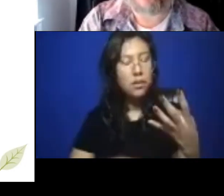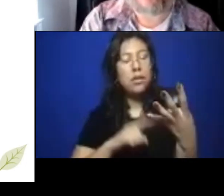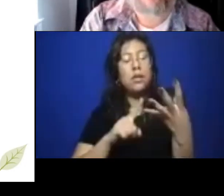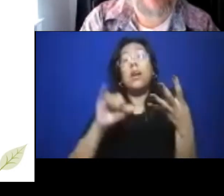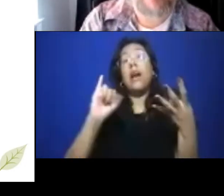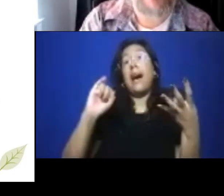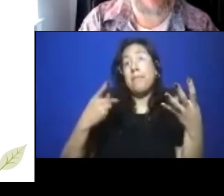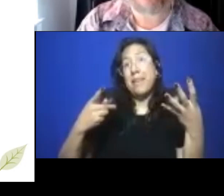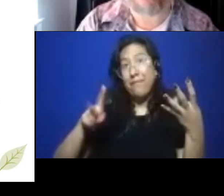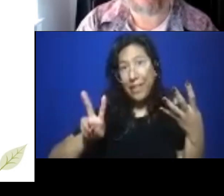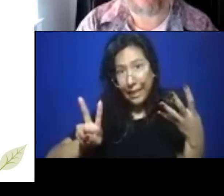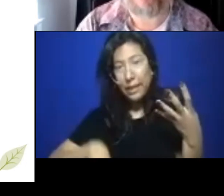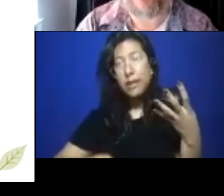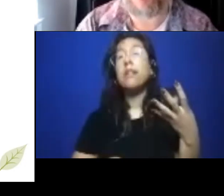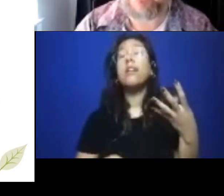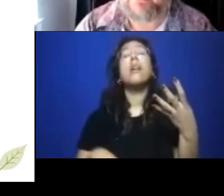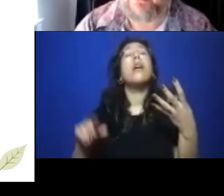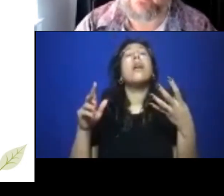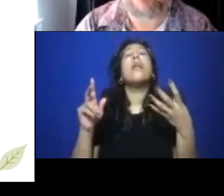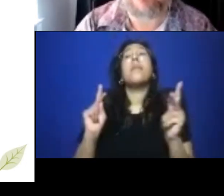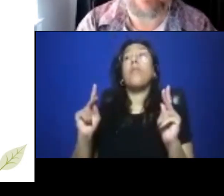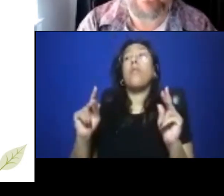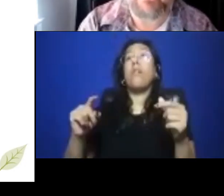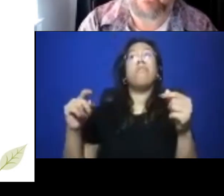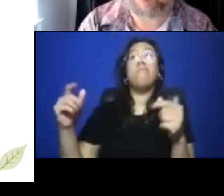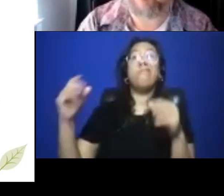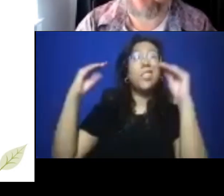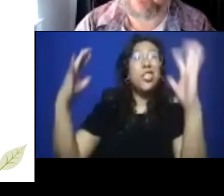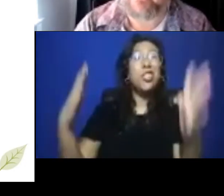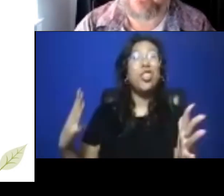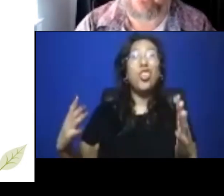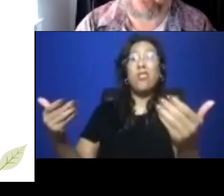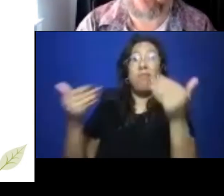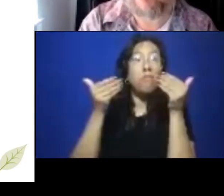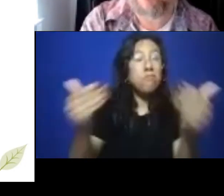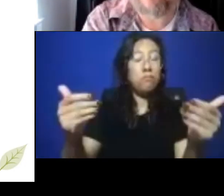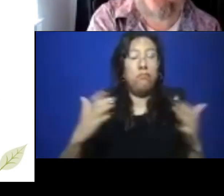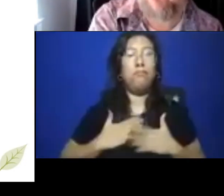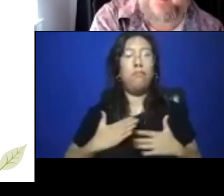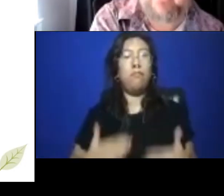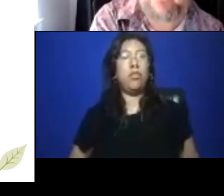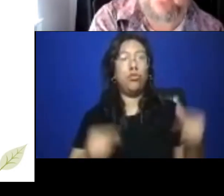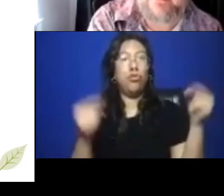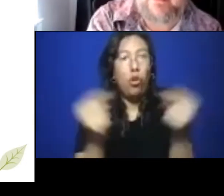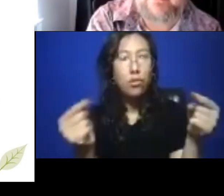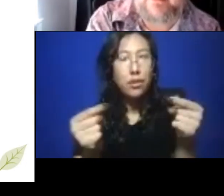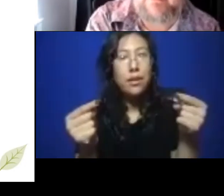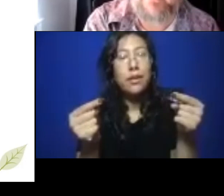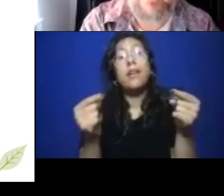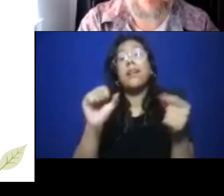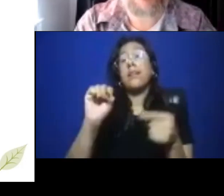those who've been assaulted by a teacher, sexually assaulted or physically assaulted, that rate of suicide attempt